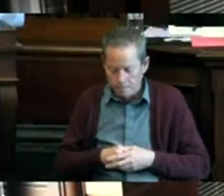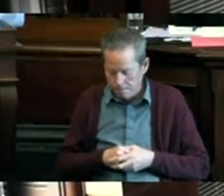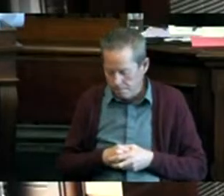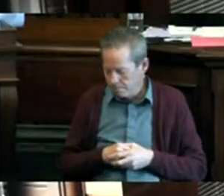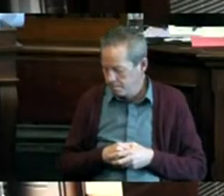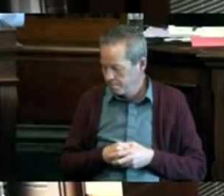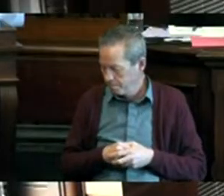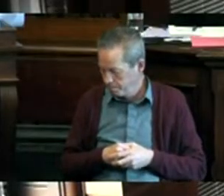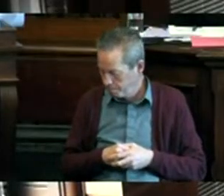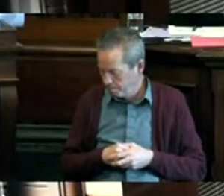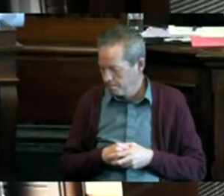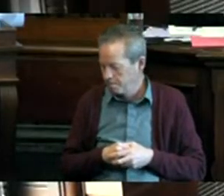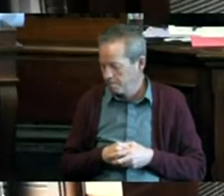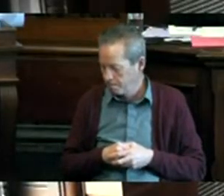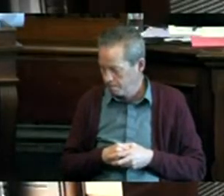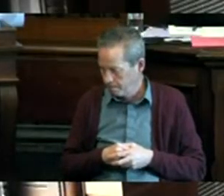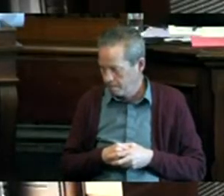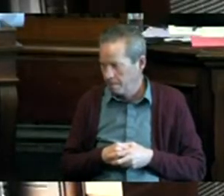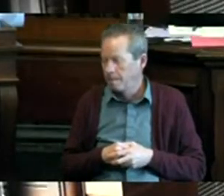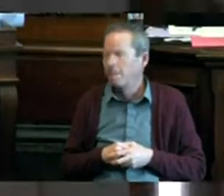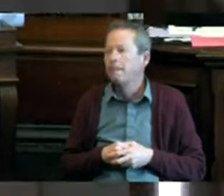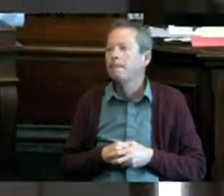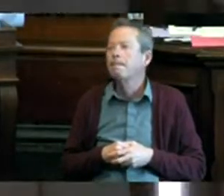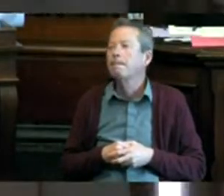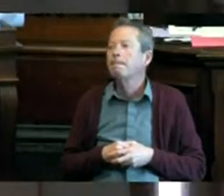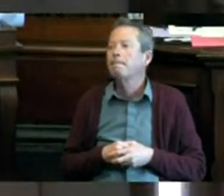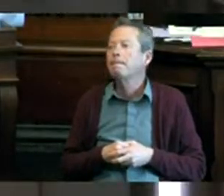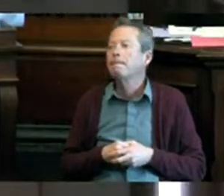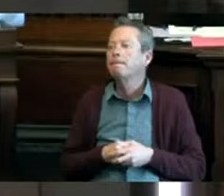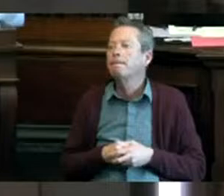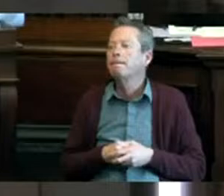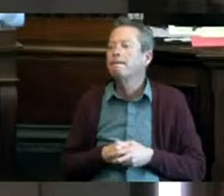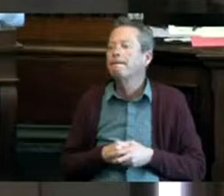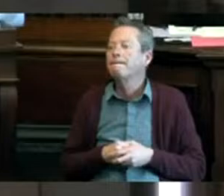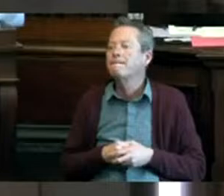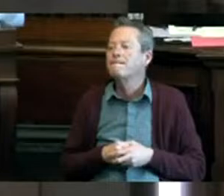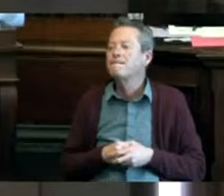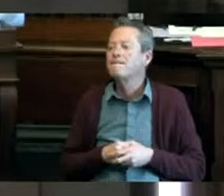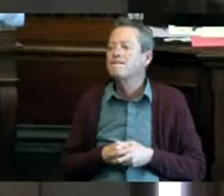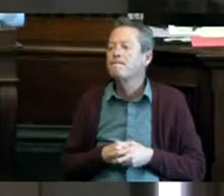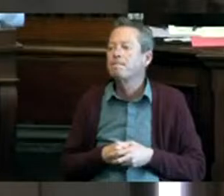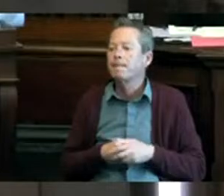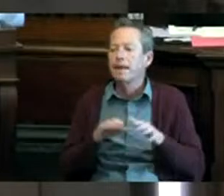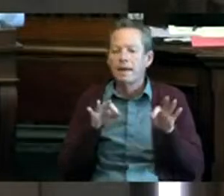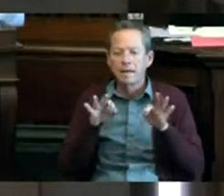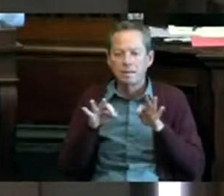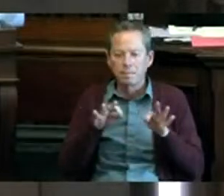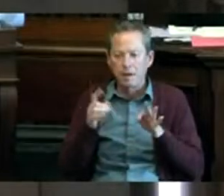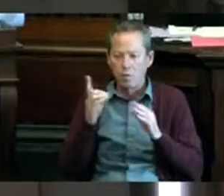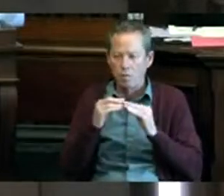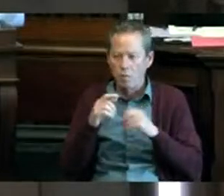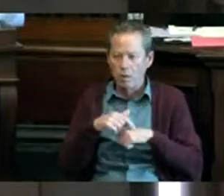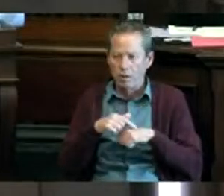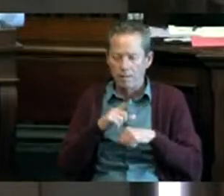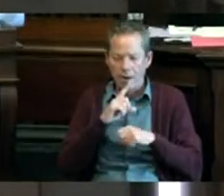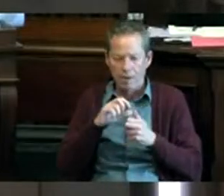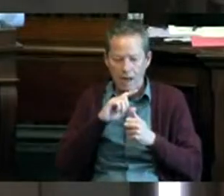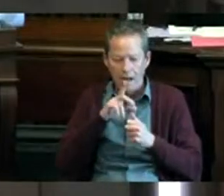commercial property, and that